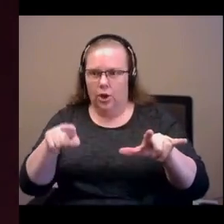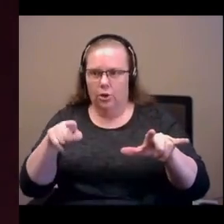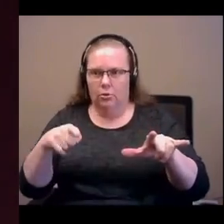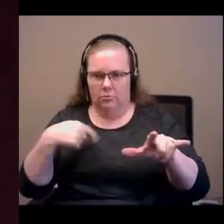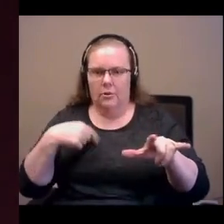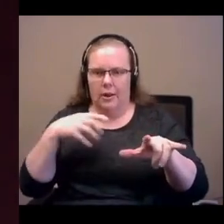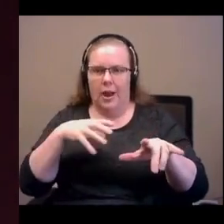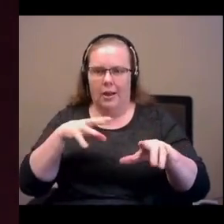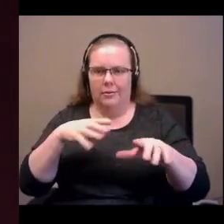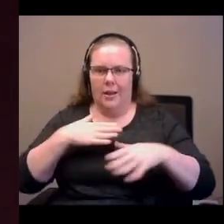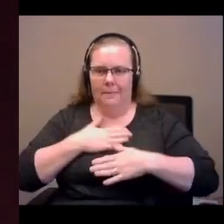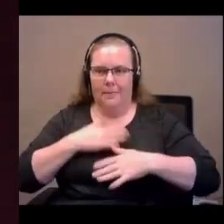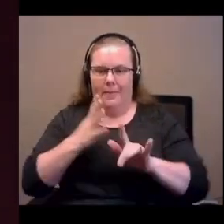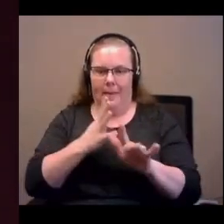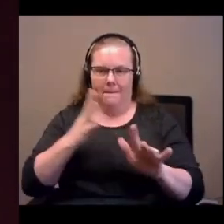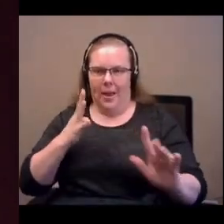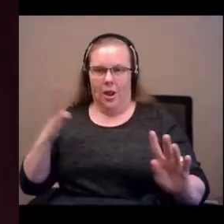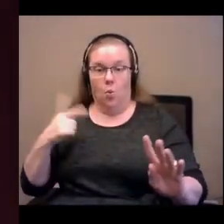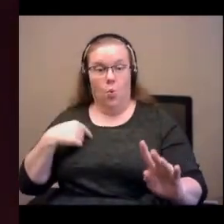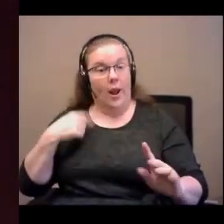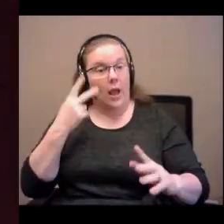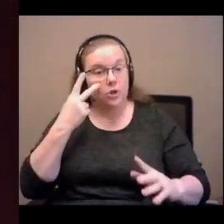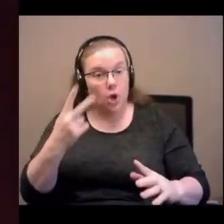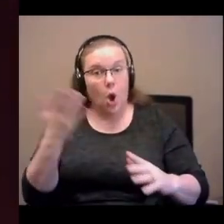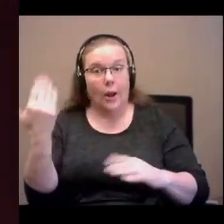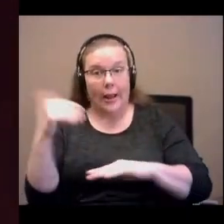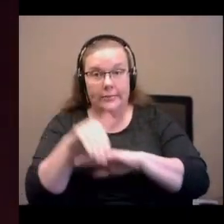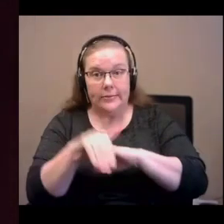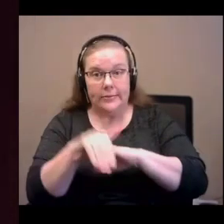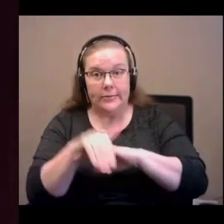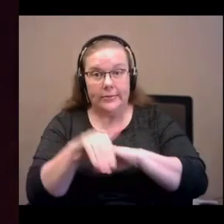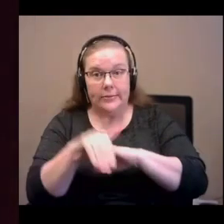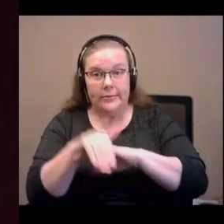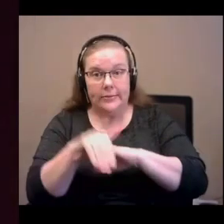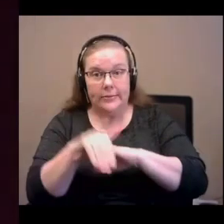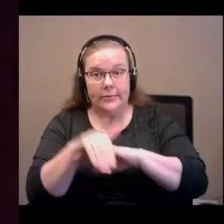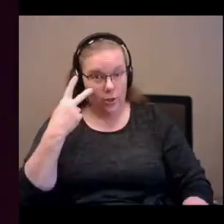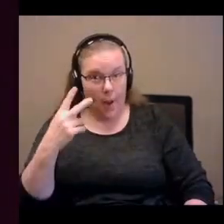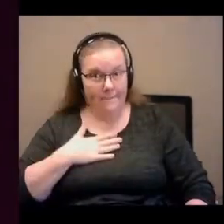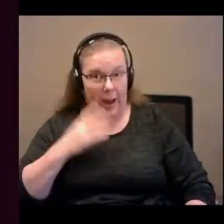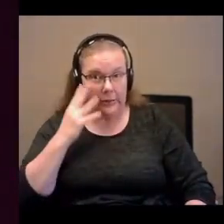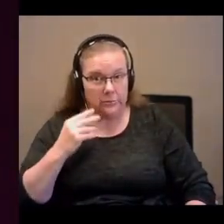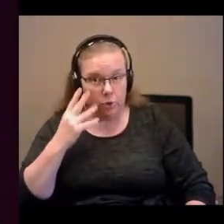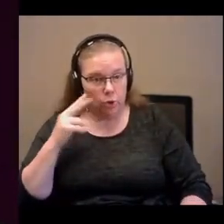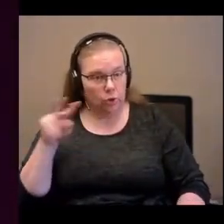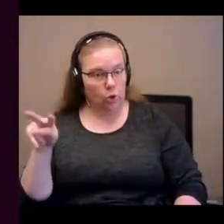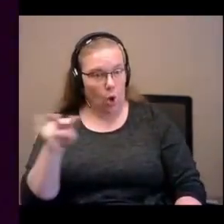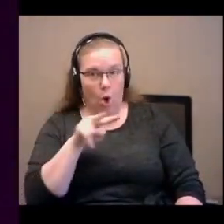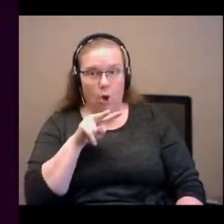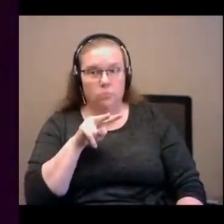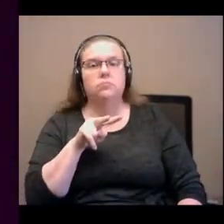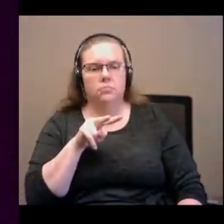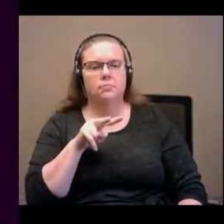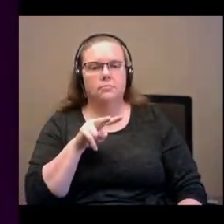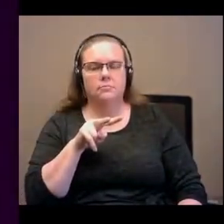Can I tell you what I saw last night? Yeah, okay, so the first thing I did was I walked away from